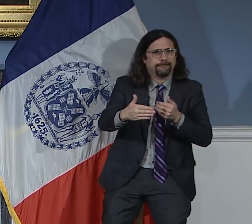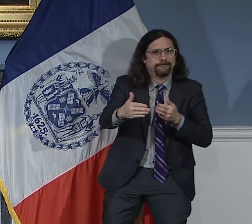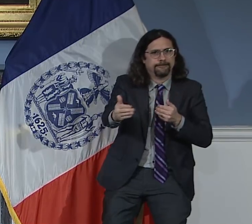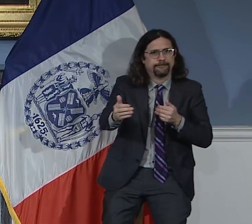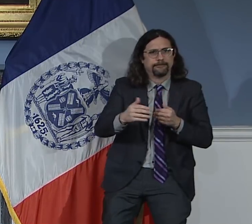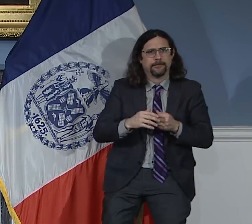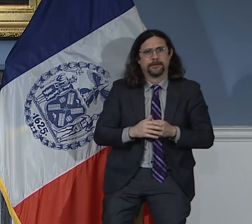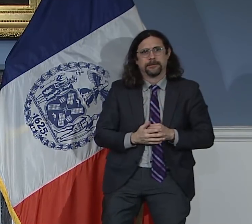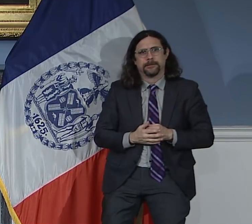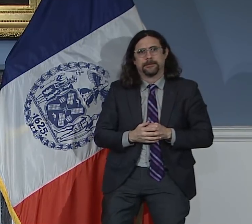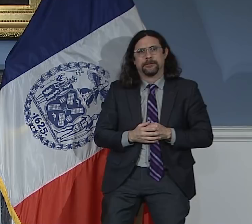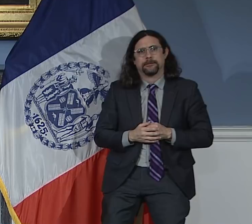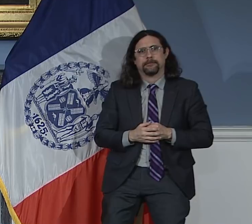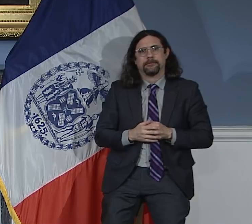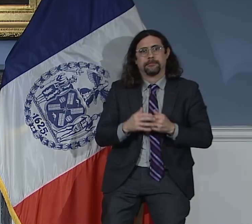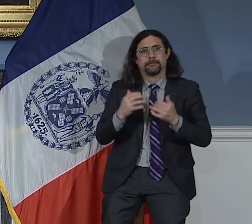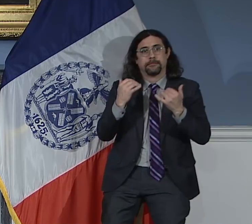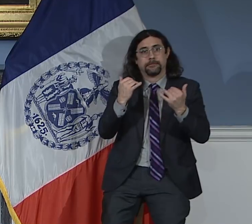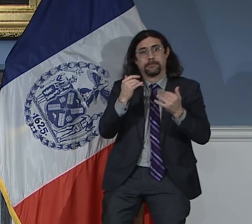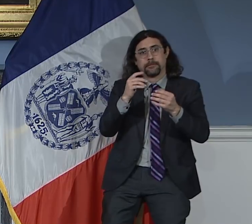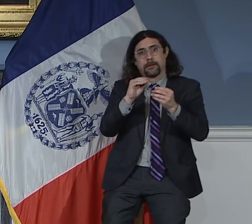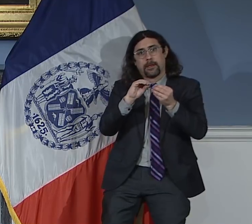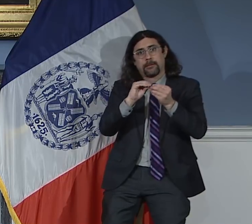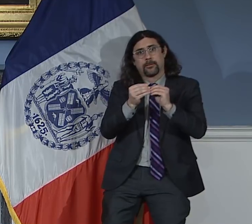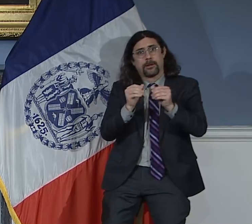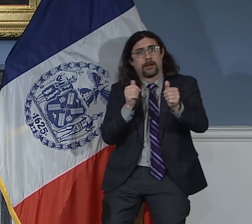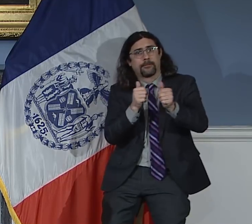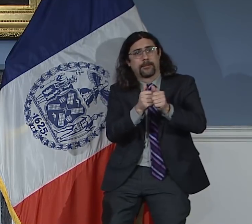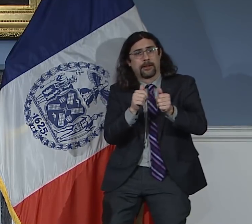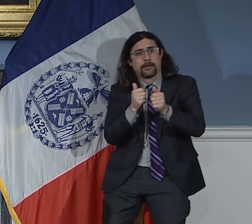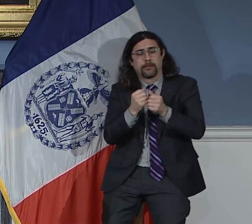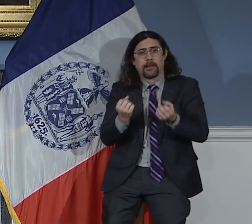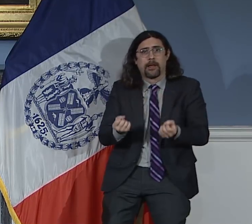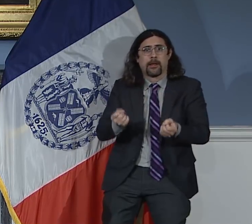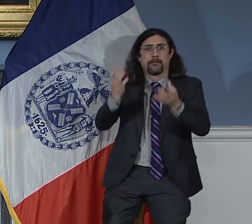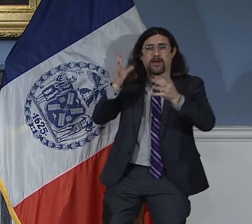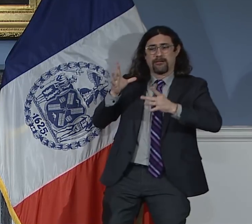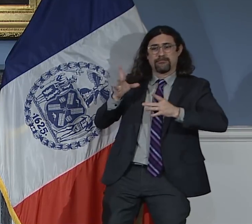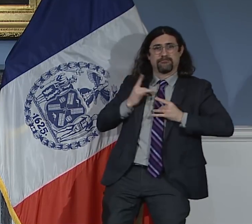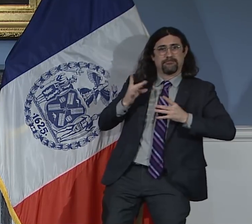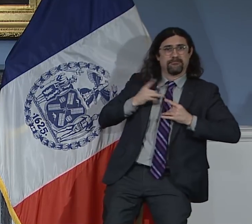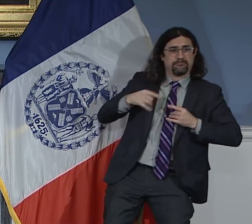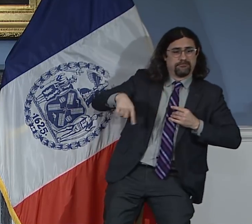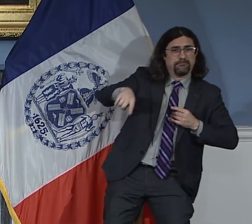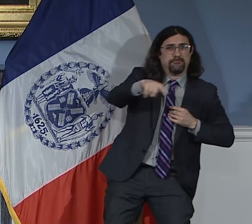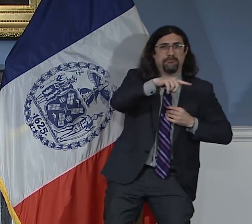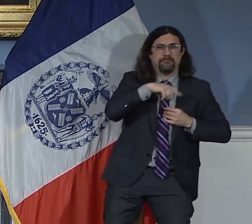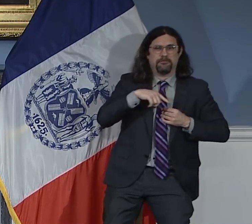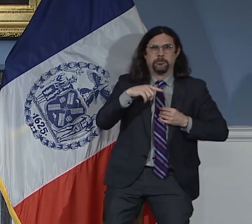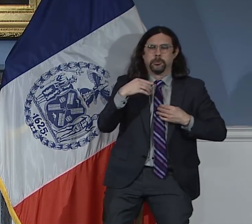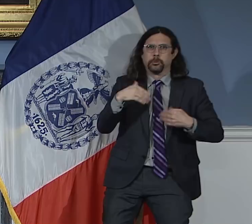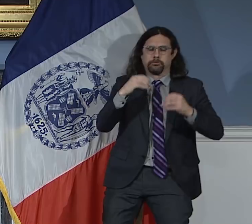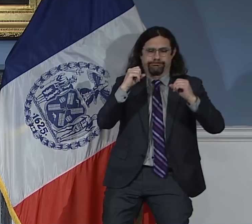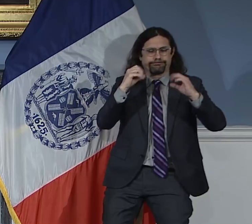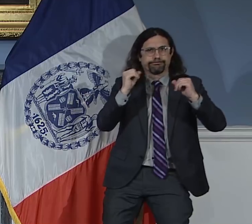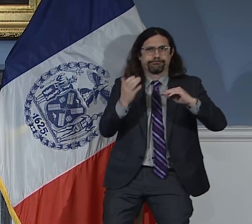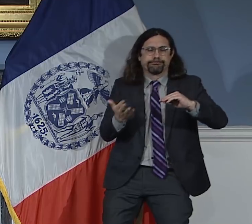WILL BE DIFFICULT AND HAVE CONIDFEE NCW CEAN GET THROUGH IT. THAT'S WHAT I TRULY BELIEVE. THE NUMBERS I'LL GO OVER WITH YOU TODAY ARE NOTHING